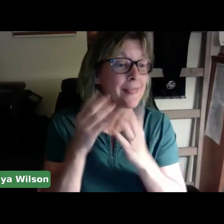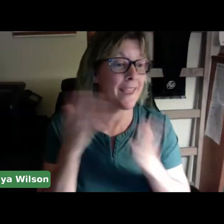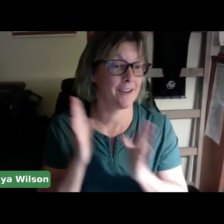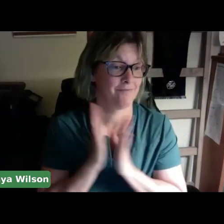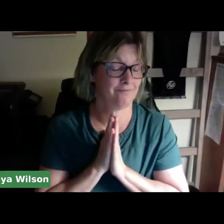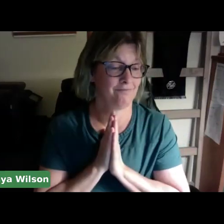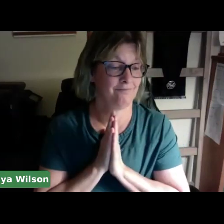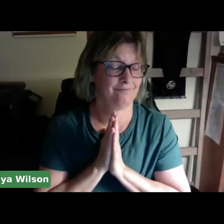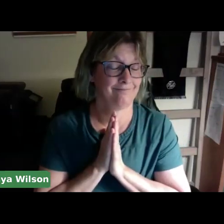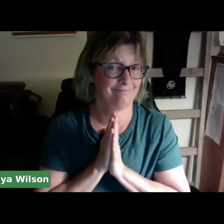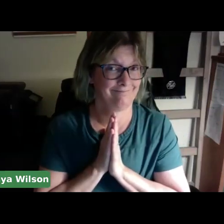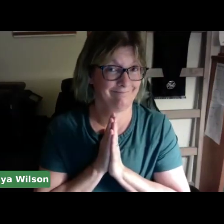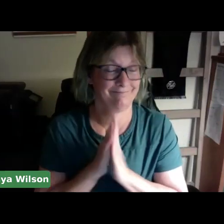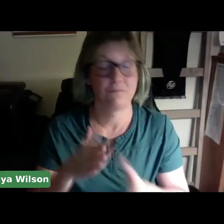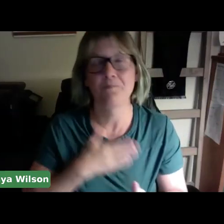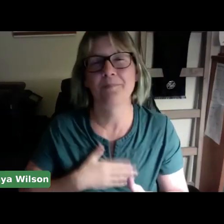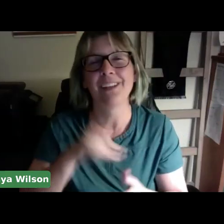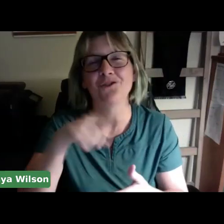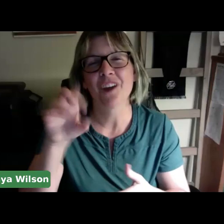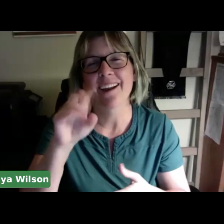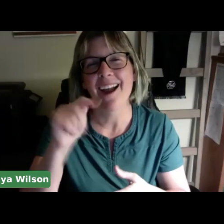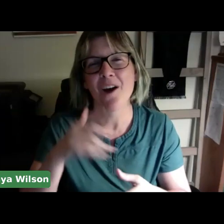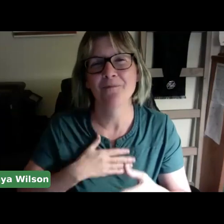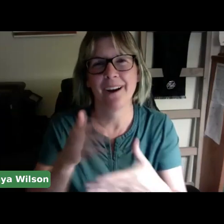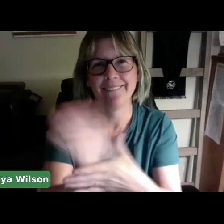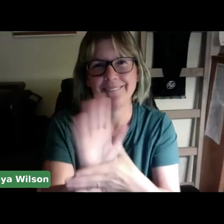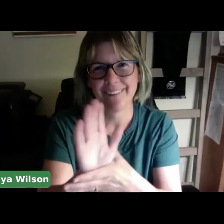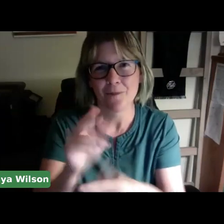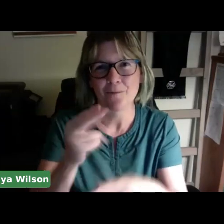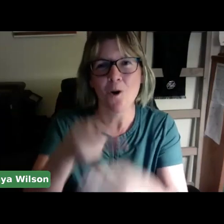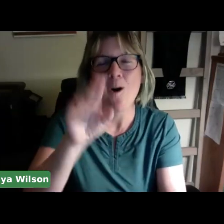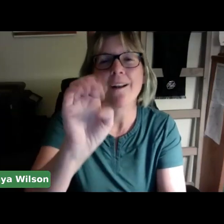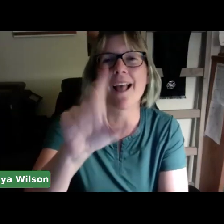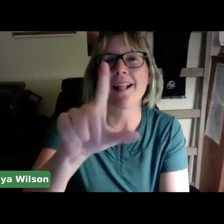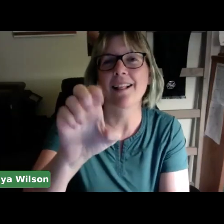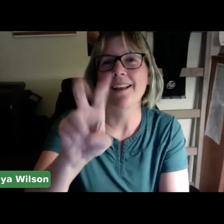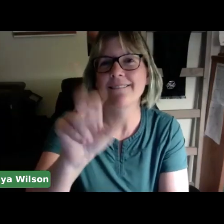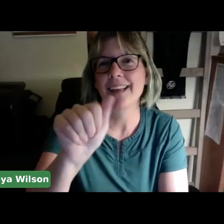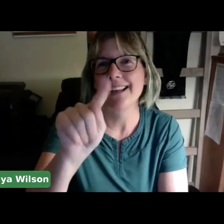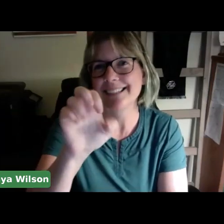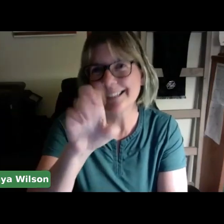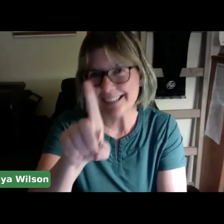I would be happy to respond and collaborate with you. Oh, and one other thing, please check out my video.